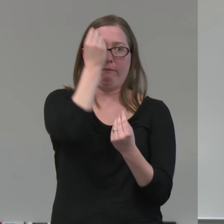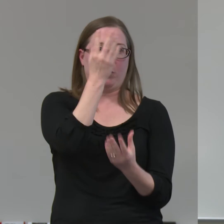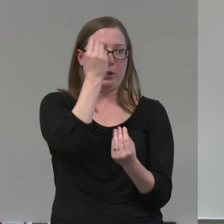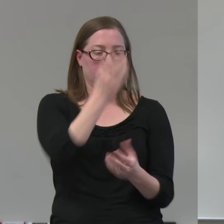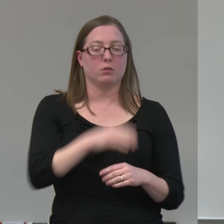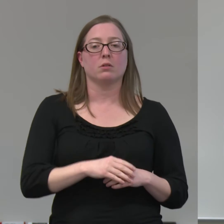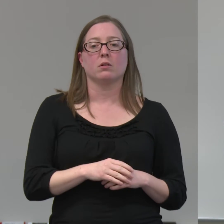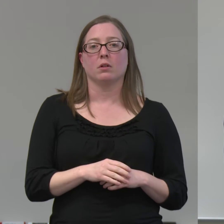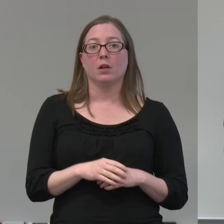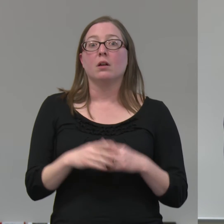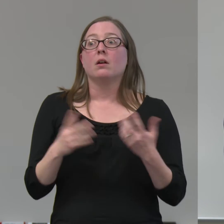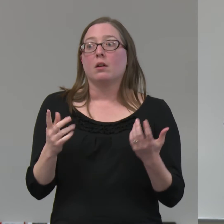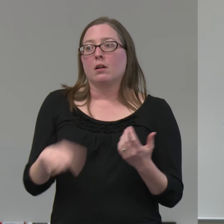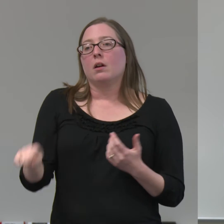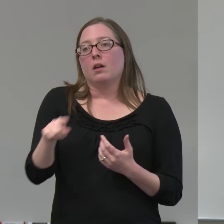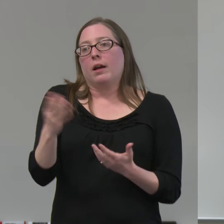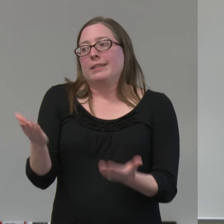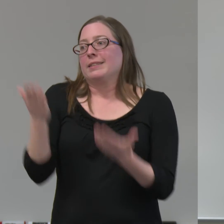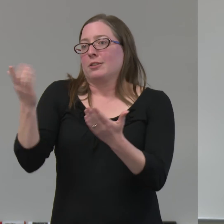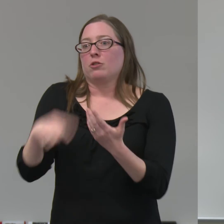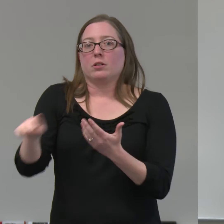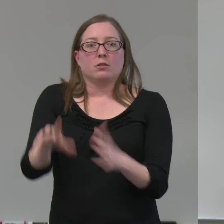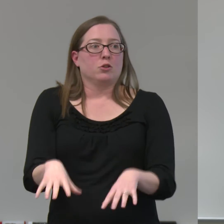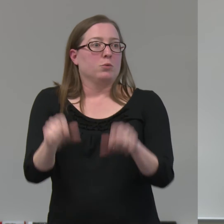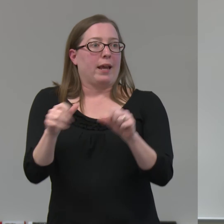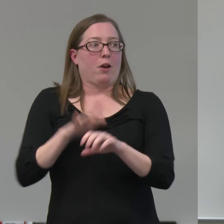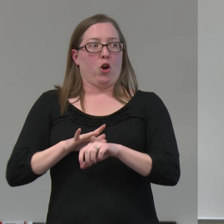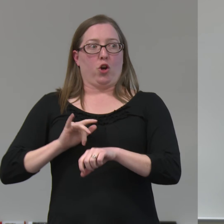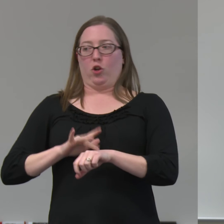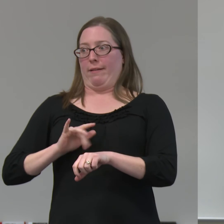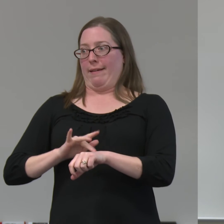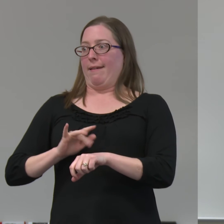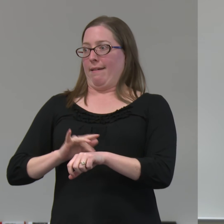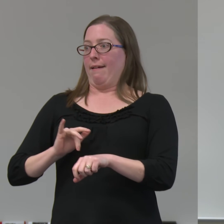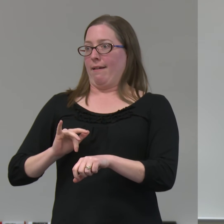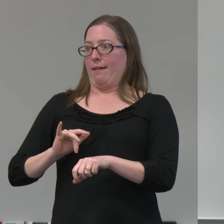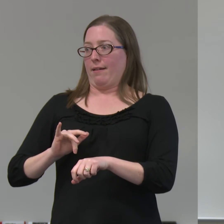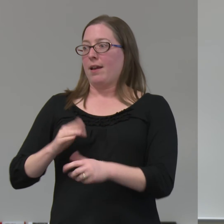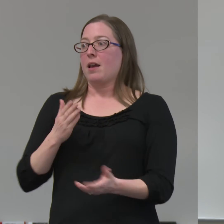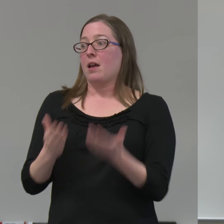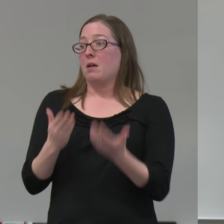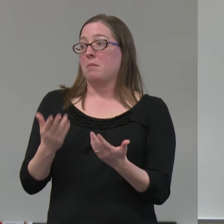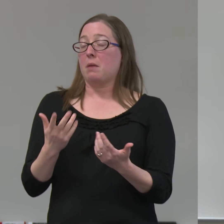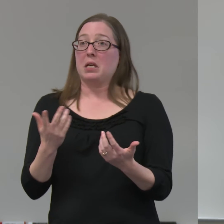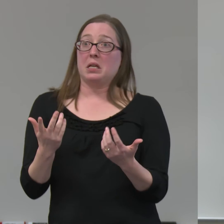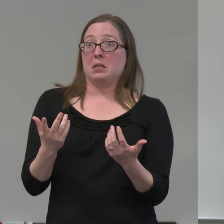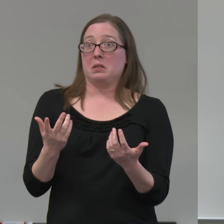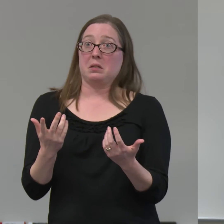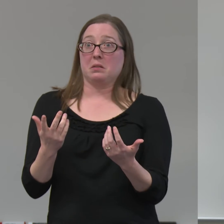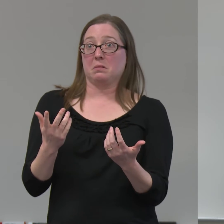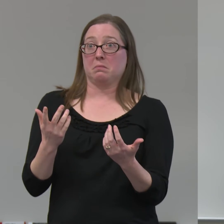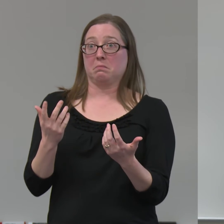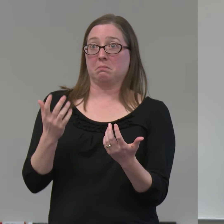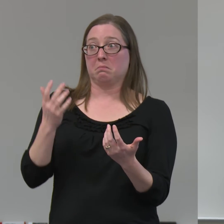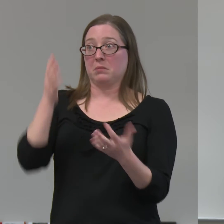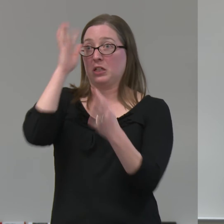You want to take these early because it's gonna determine, to some extent, the level of school that you can apply to,